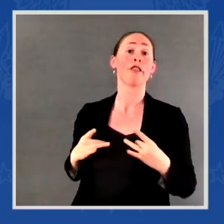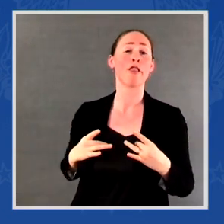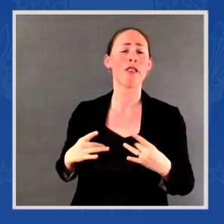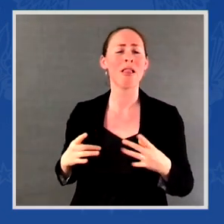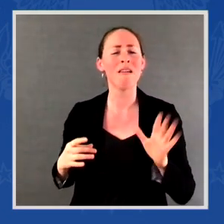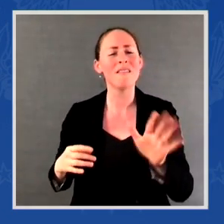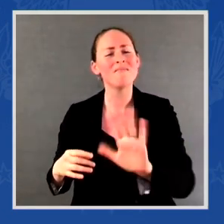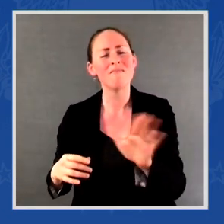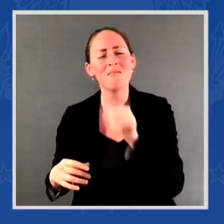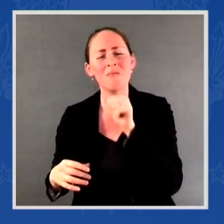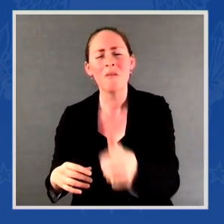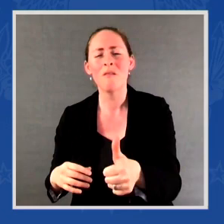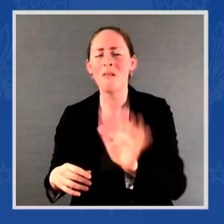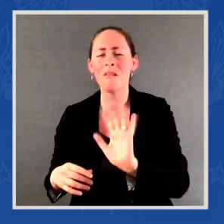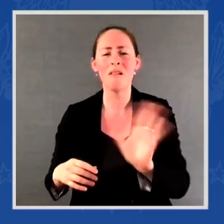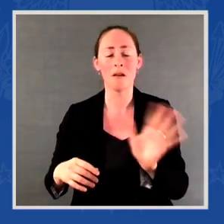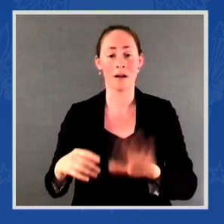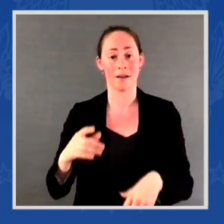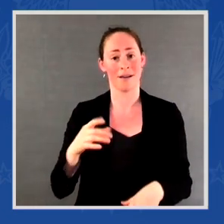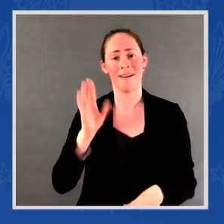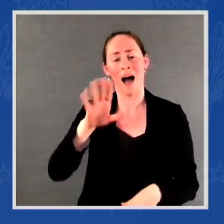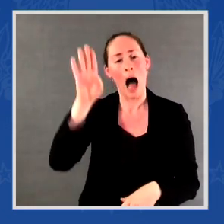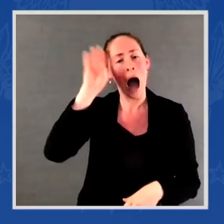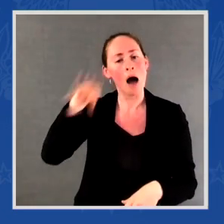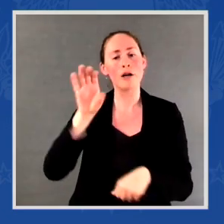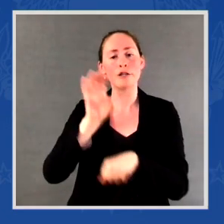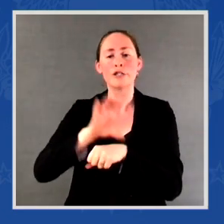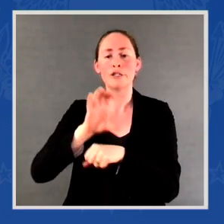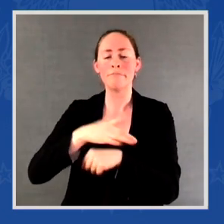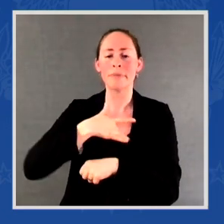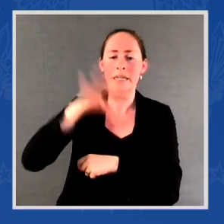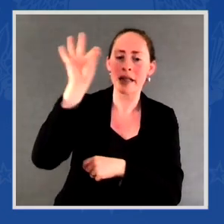I know. But the television is recording this.